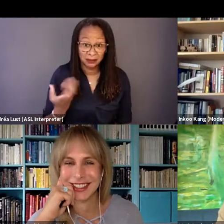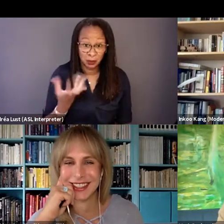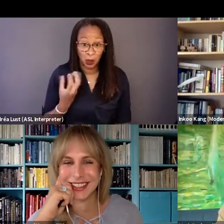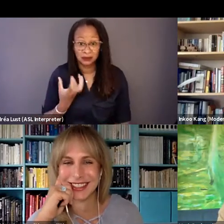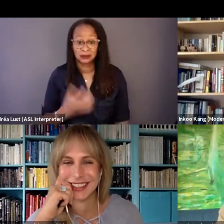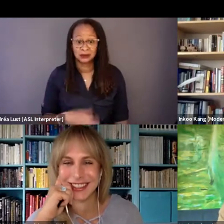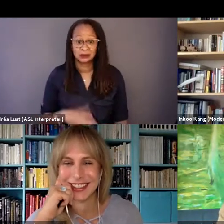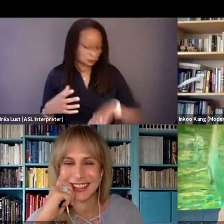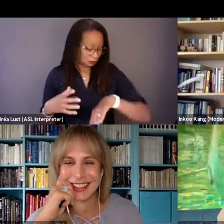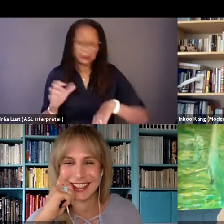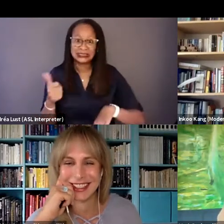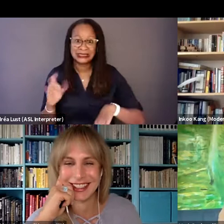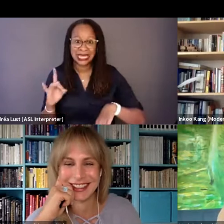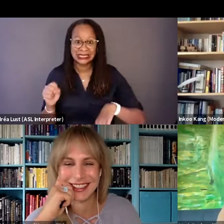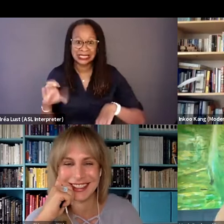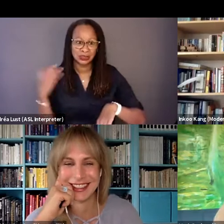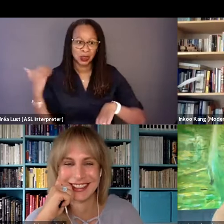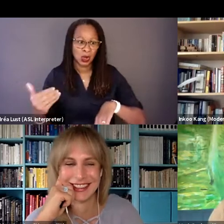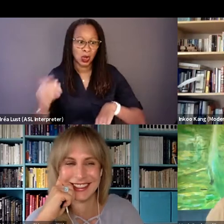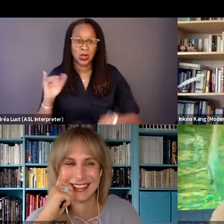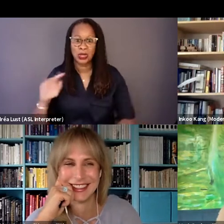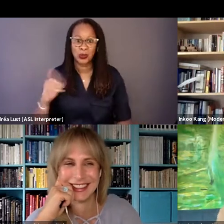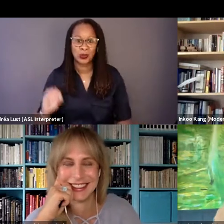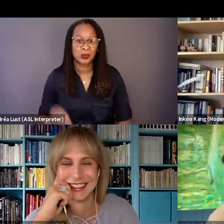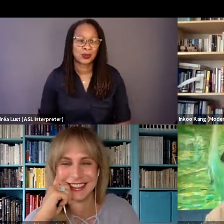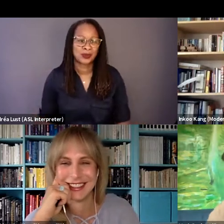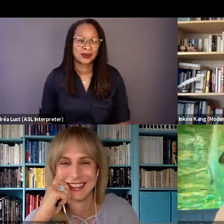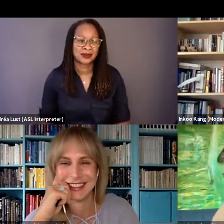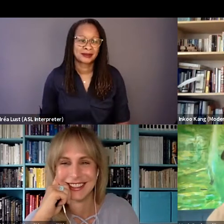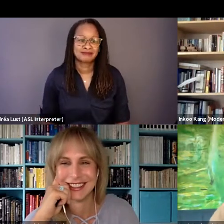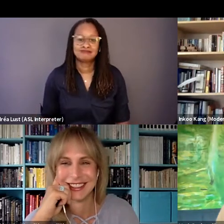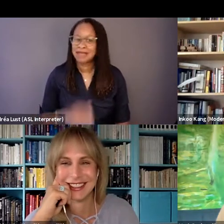Any seconds, go ahead, Inkoo. Sorry, I haven't developed my elevator pitch yet.